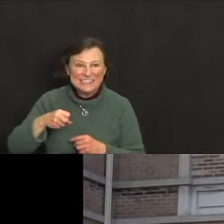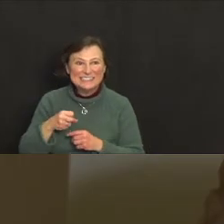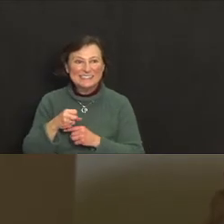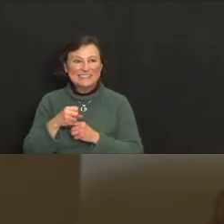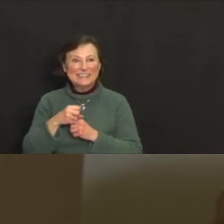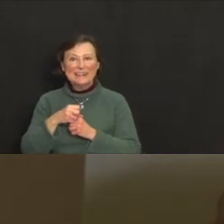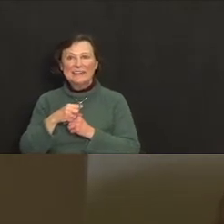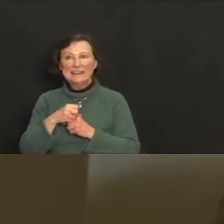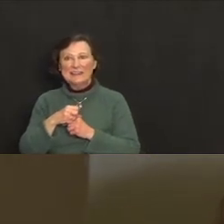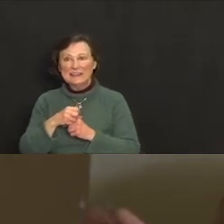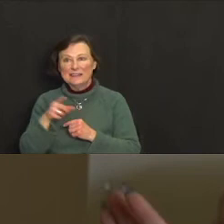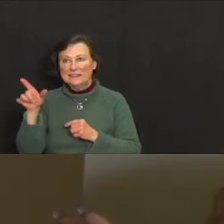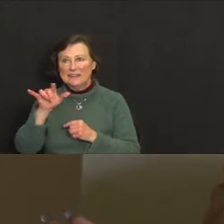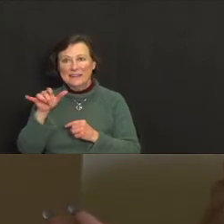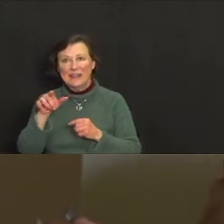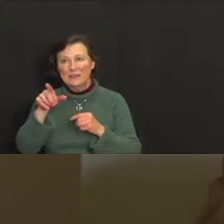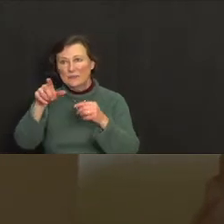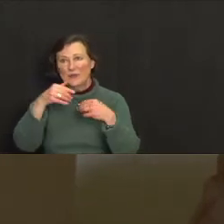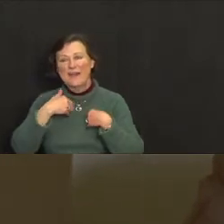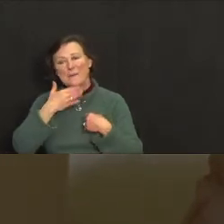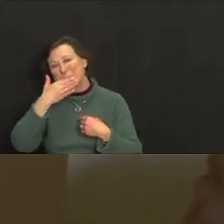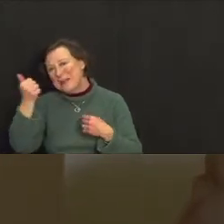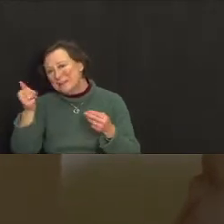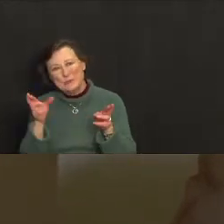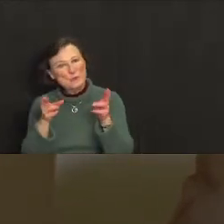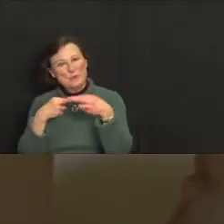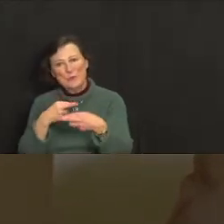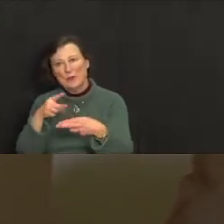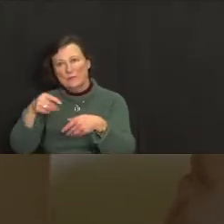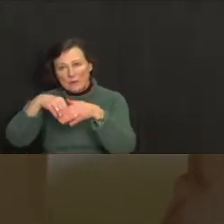She's like, "You guys get the best room," and like we walked in there and it was just,